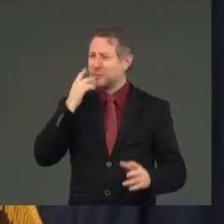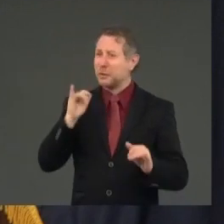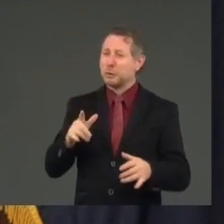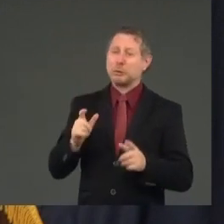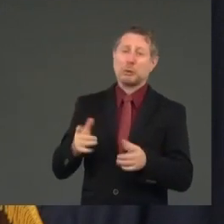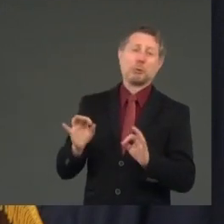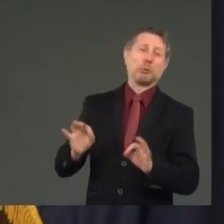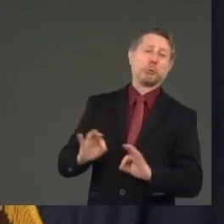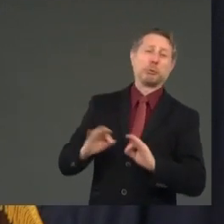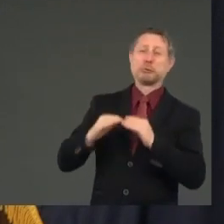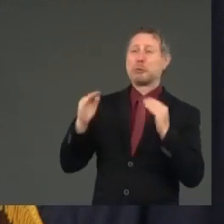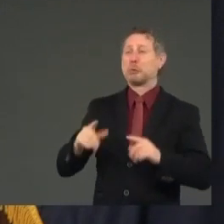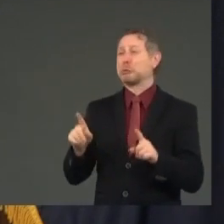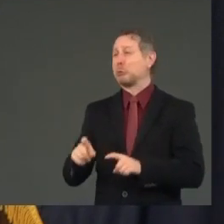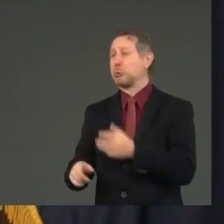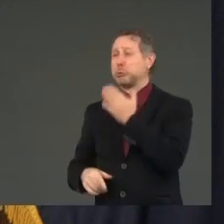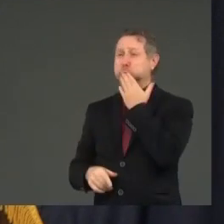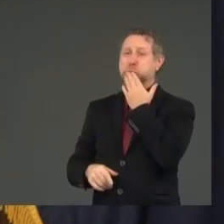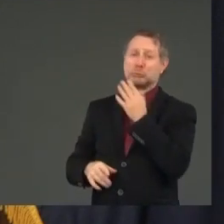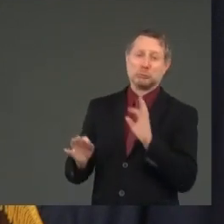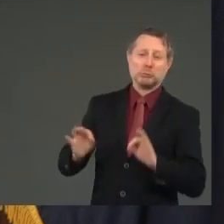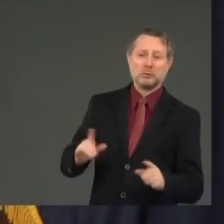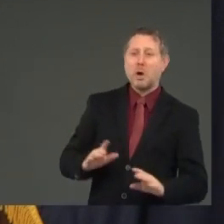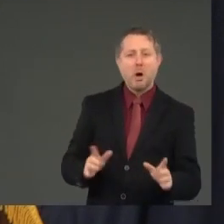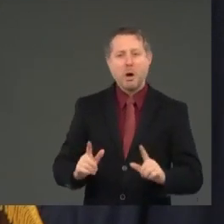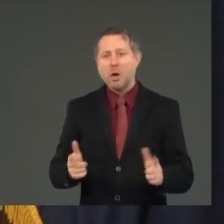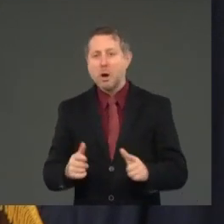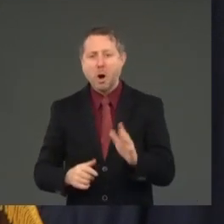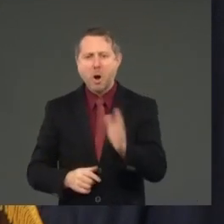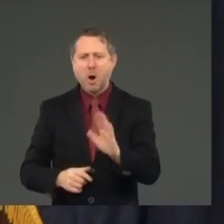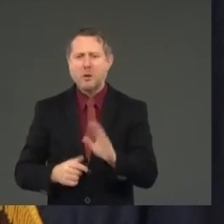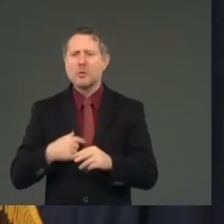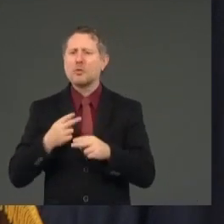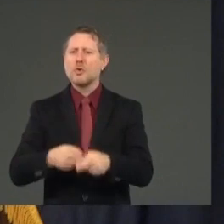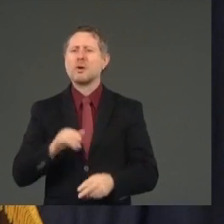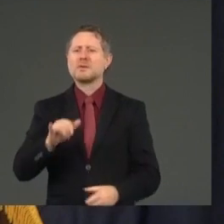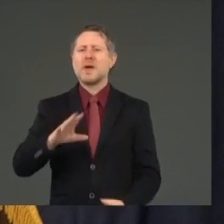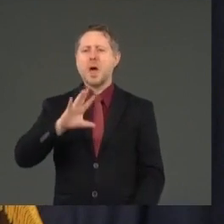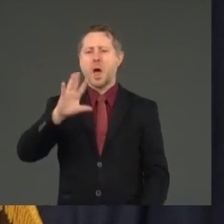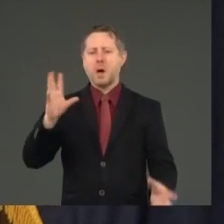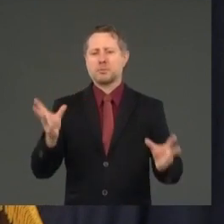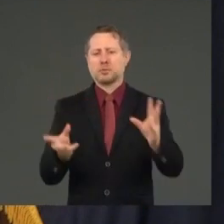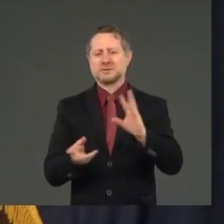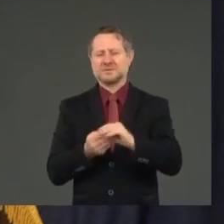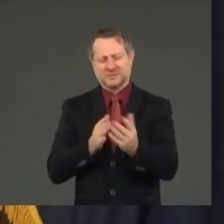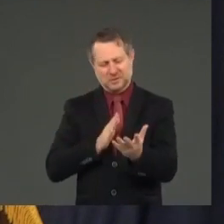SO THAT PROBABLY WOULD NOT QUALIFY AS A SPOTTY SYSTEM,